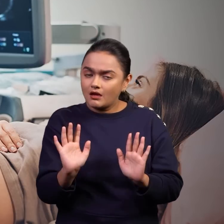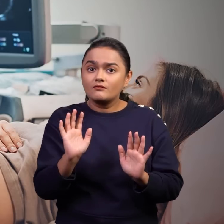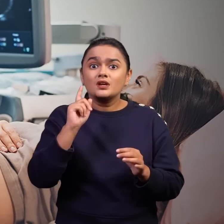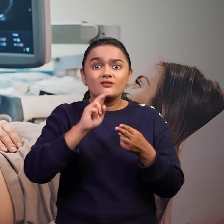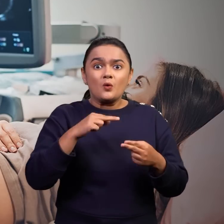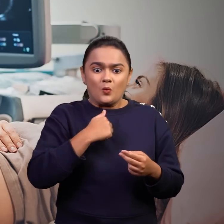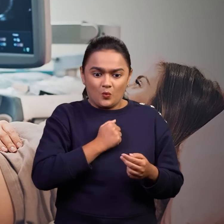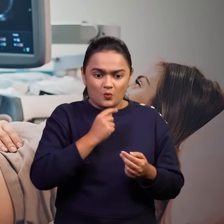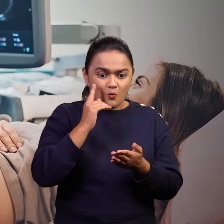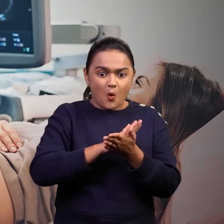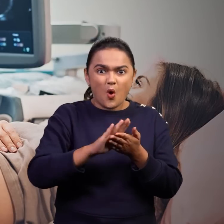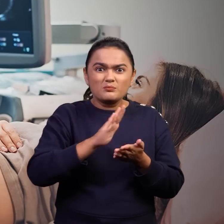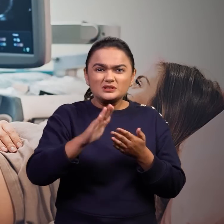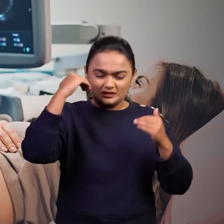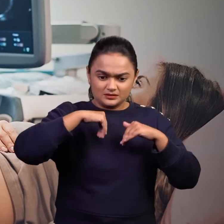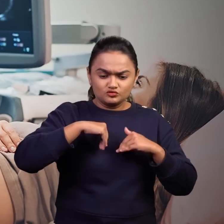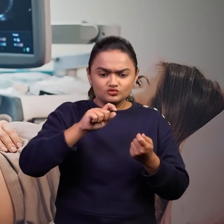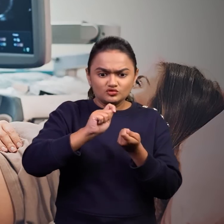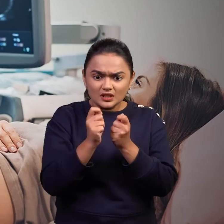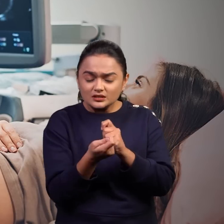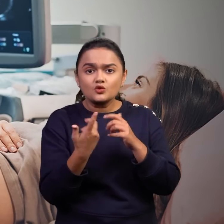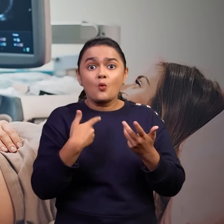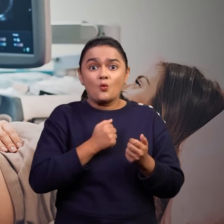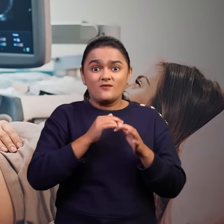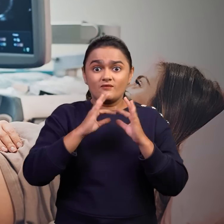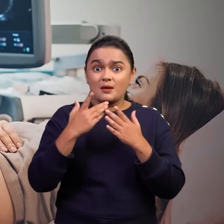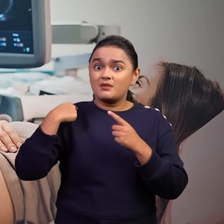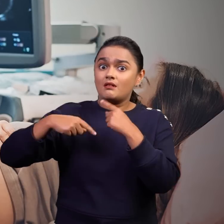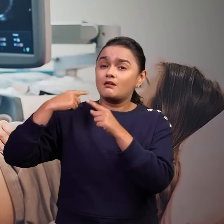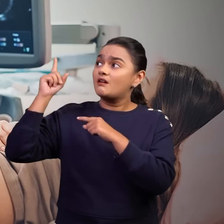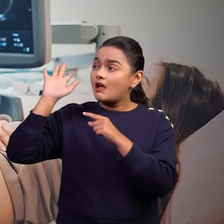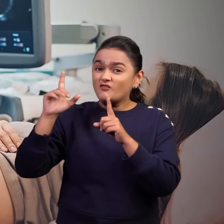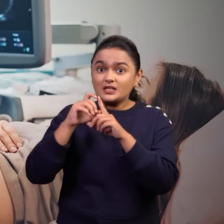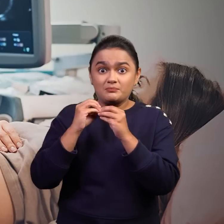If there are hormonal changes or a family history of diabetes,